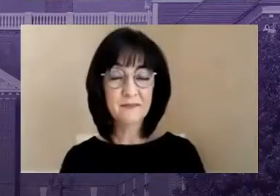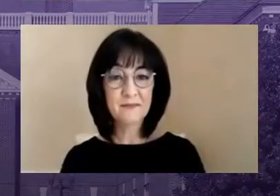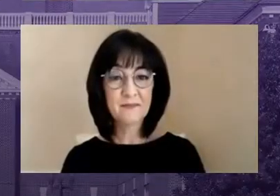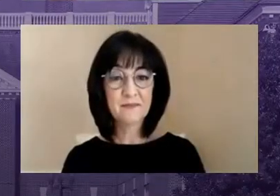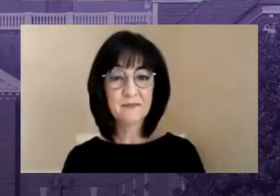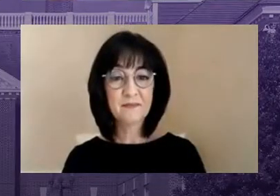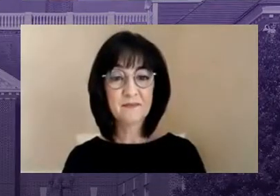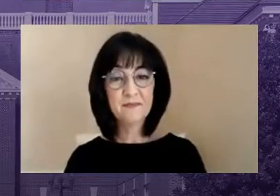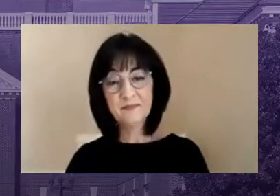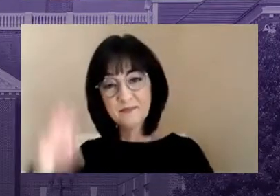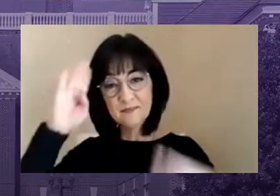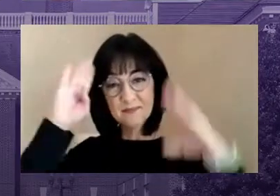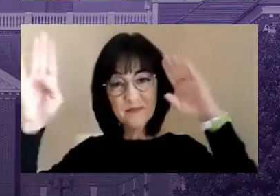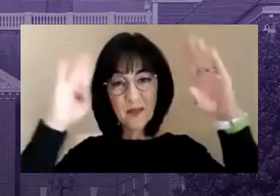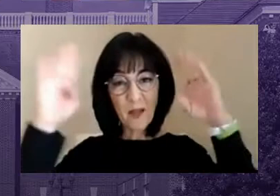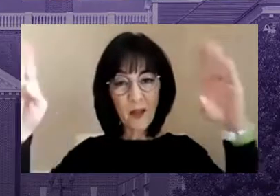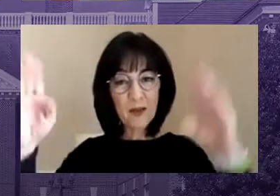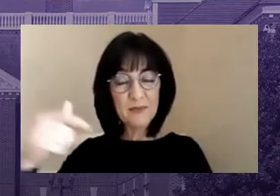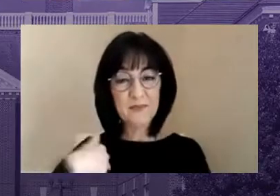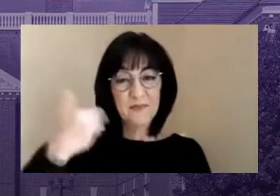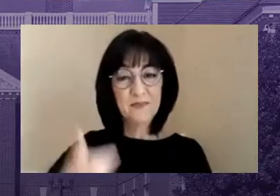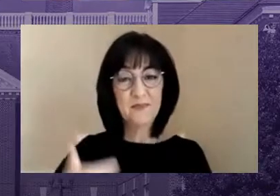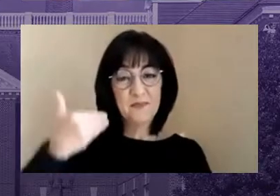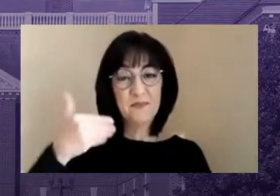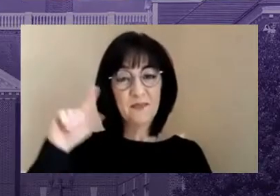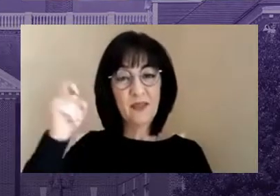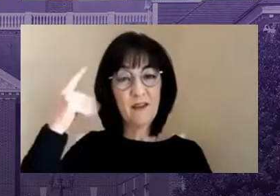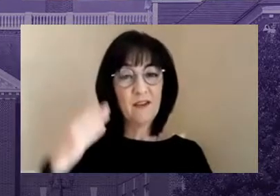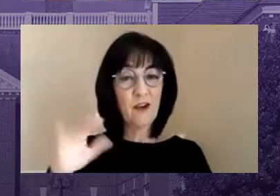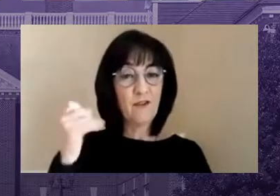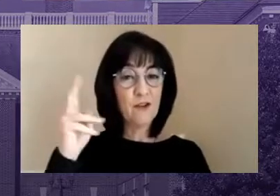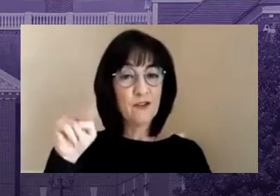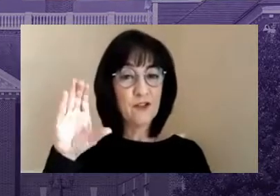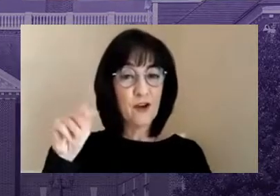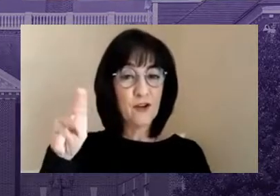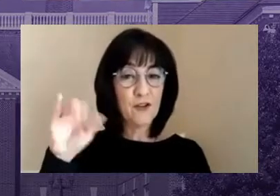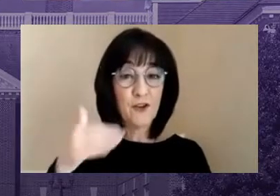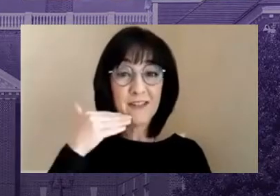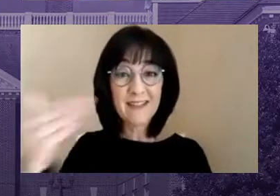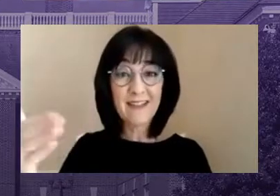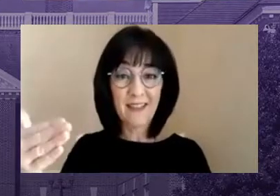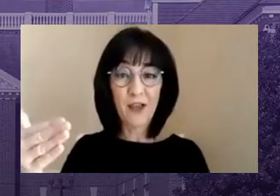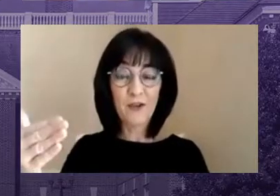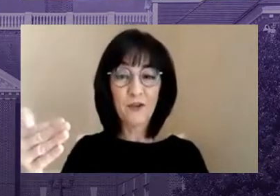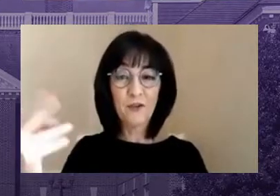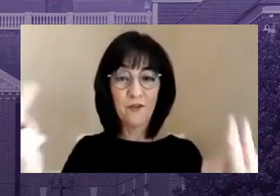Hello, everyone, I'm Governor John Carney, thank you for joining us today as we sign the